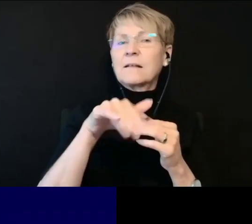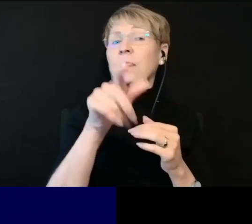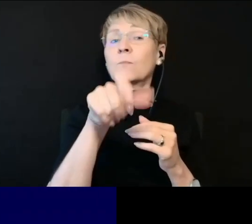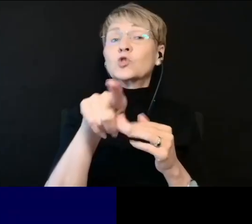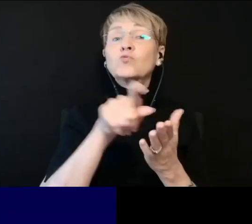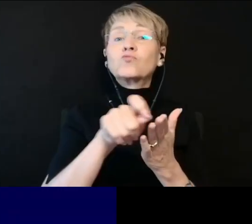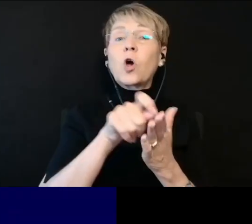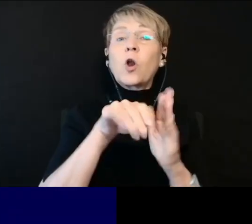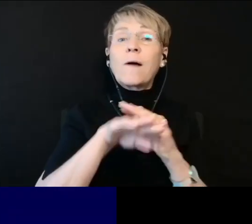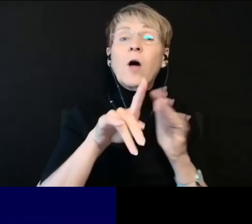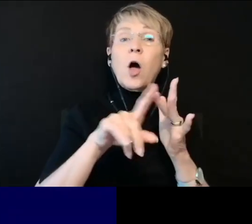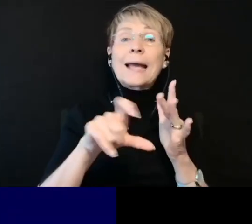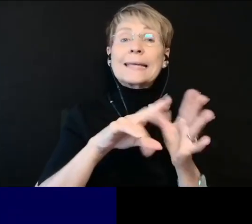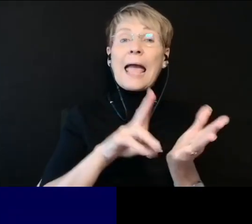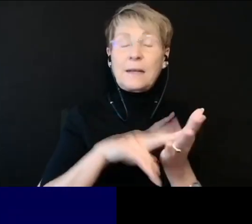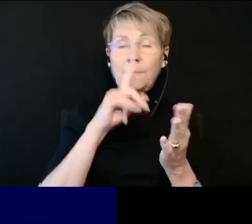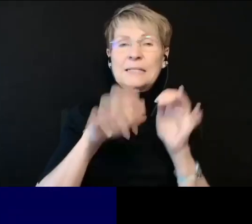Next question, we’ll come